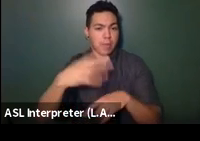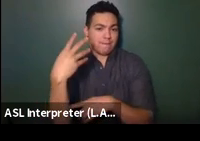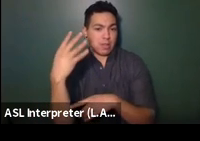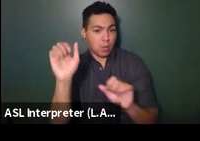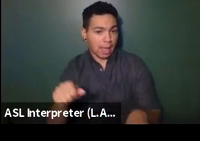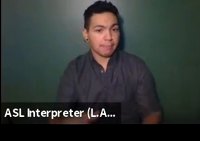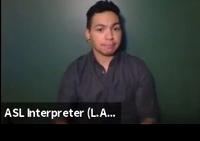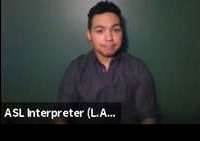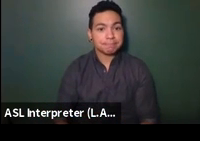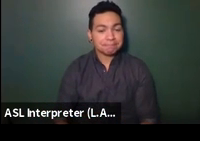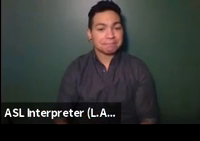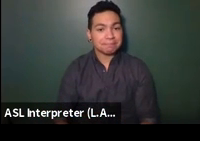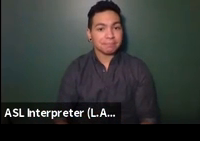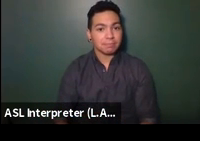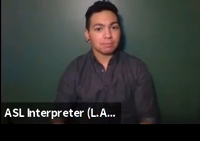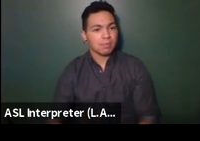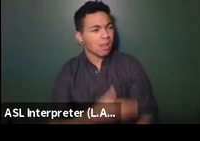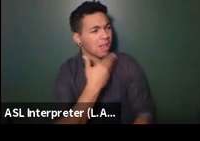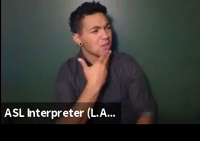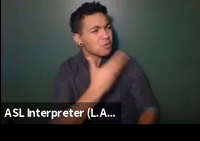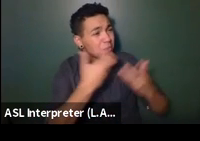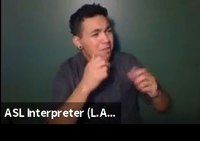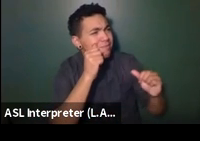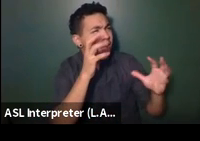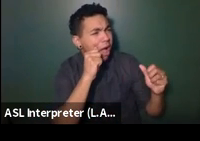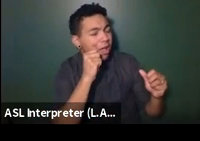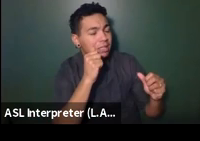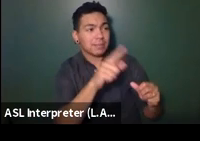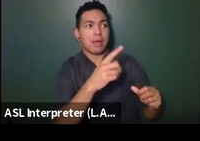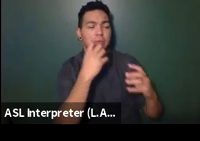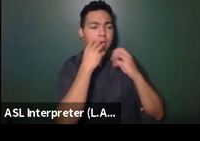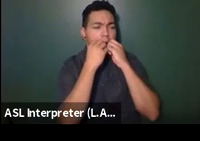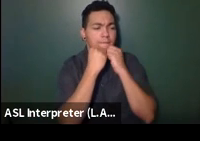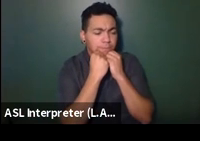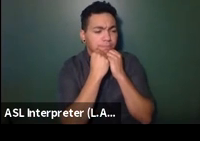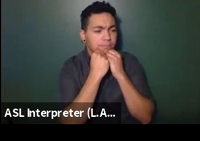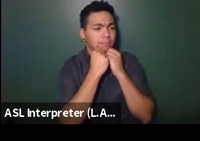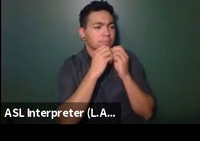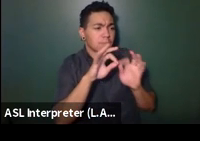ESD 189 - Amy Colburn: So, yes. Kristina Wambold: That's awesome. And that will be invaluable to our teachers this fall. Yep.